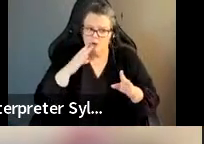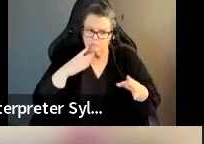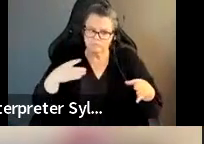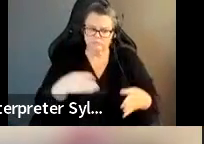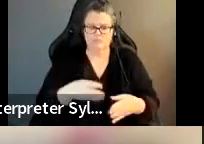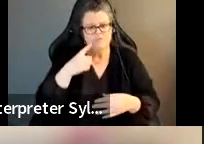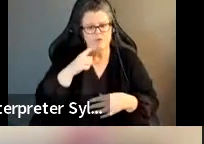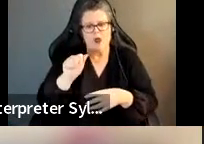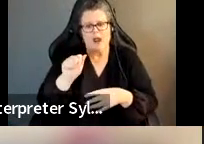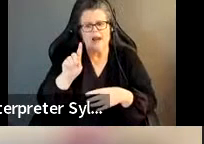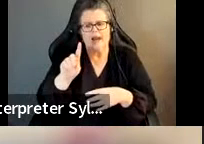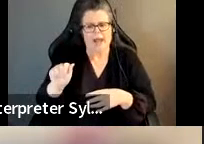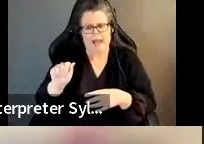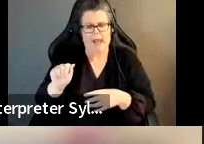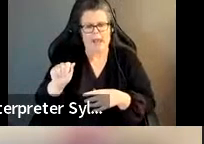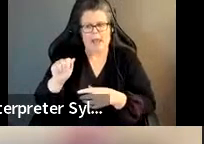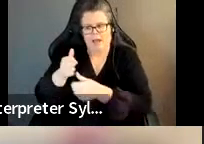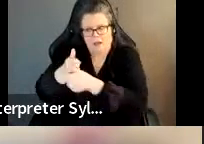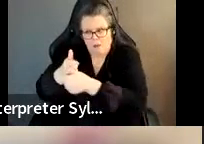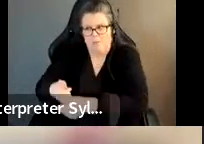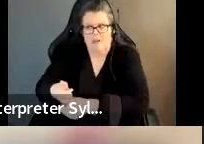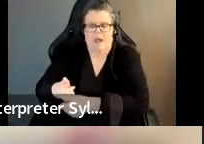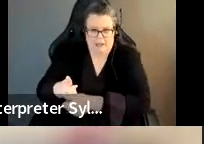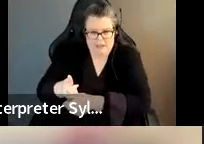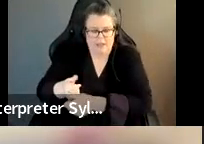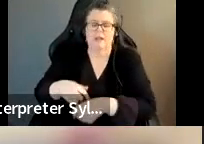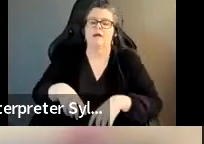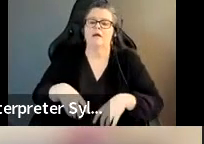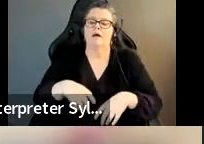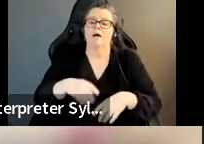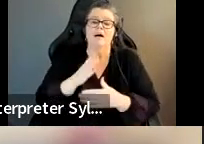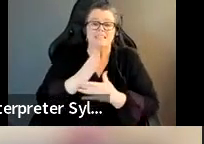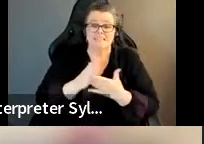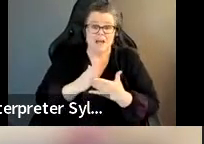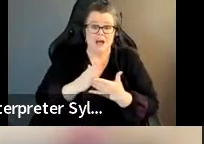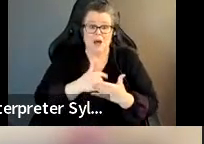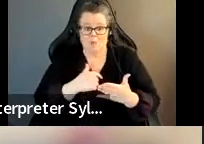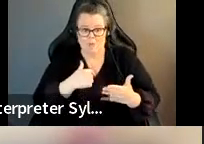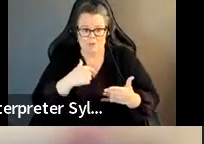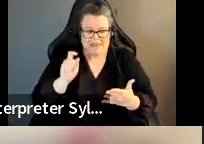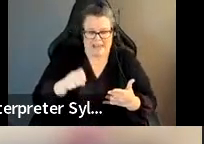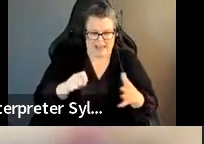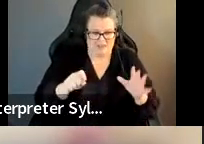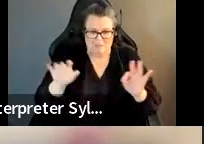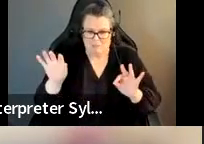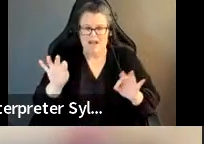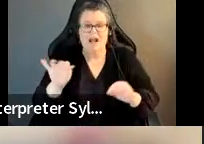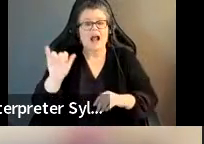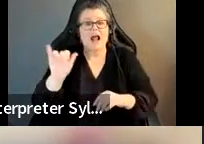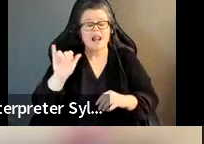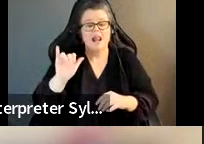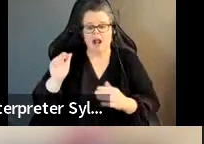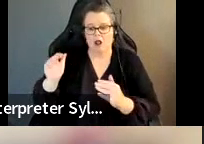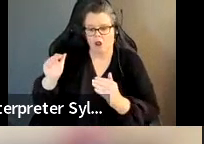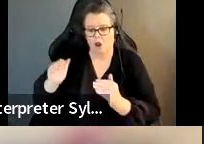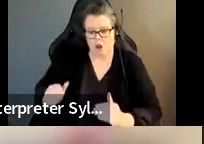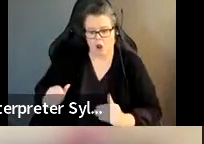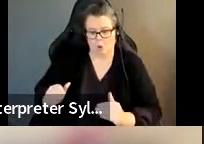So some of the trade-offs that come into play with the lower -- lowering the transfer height